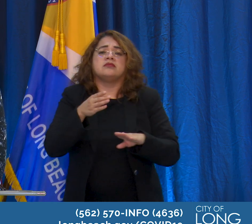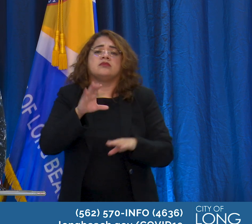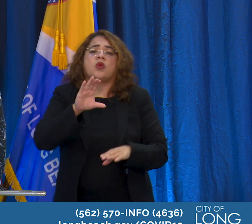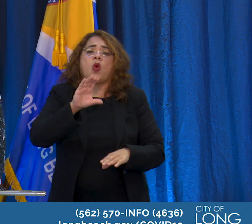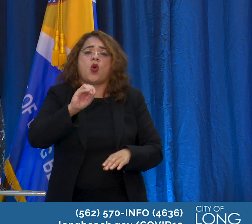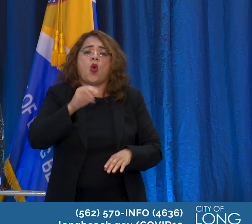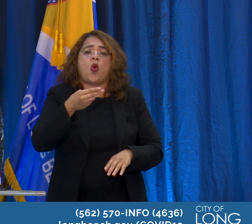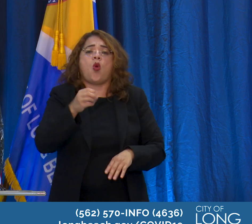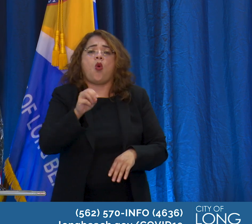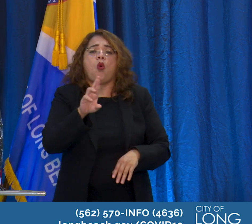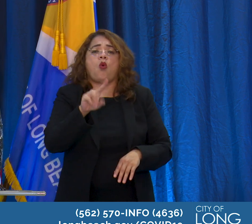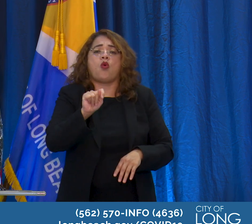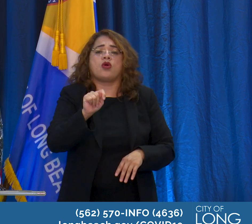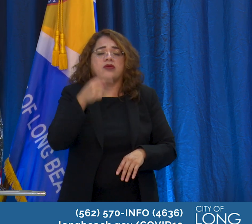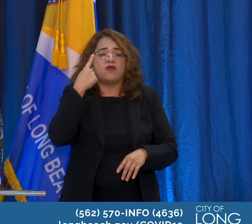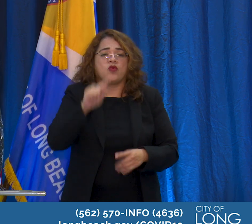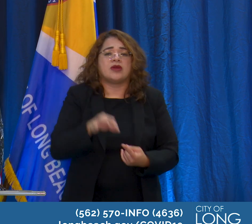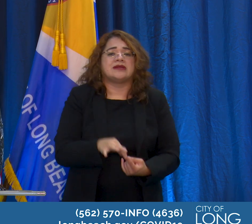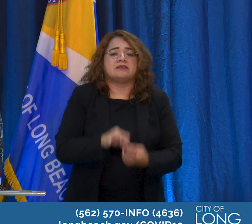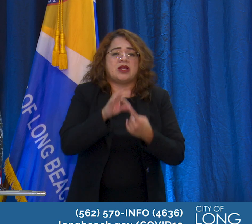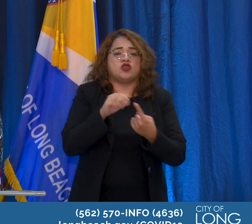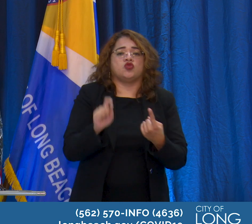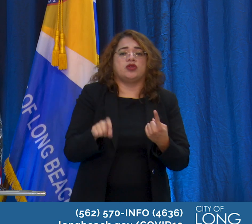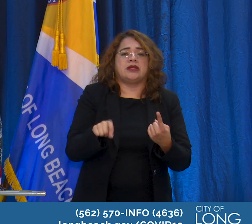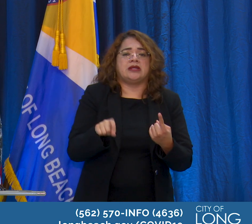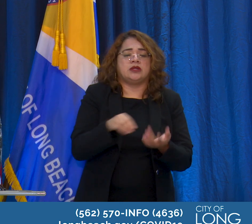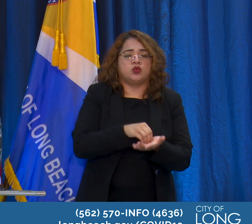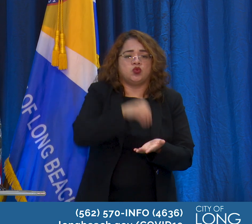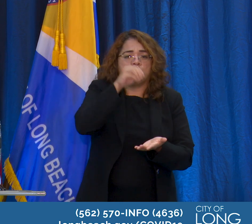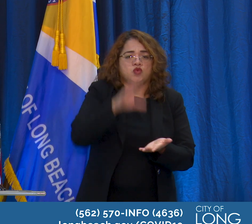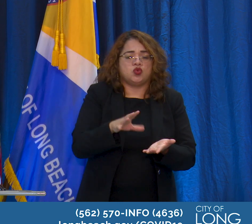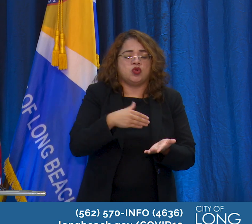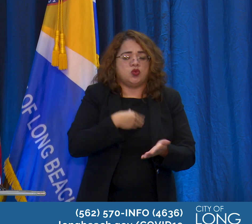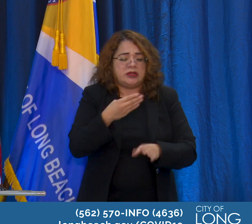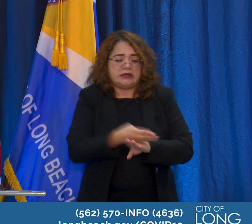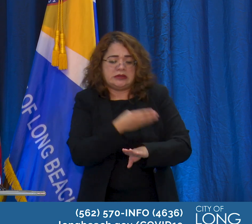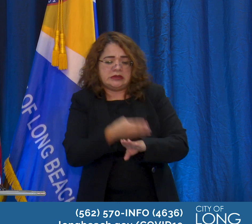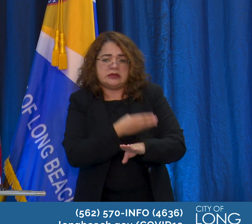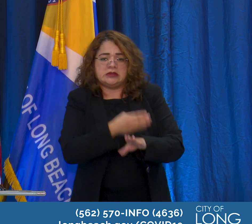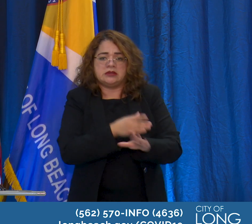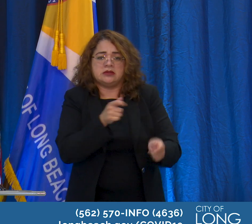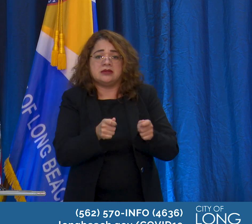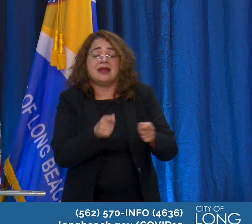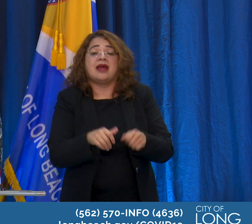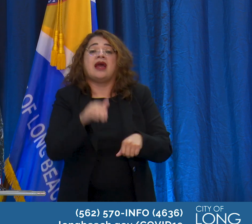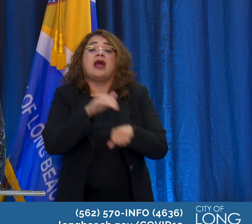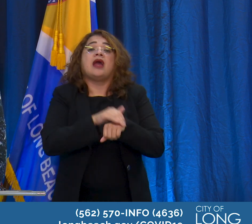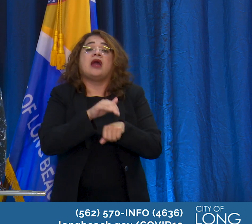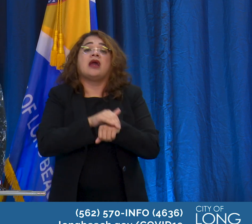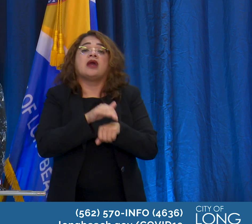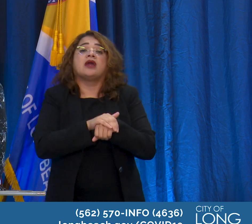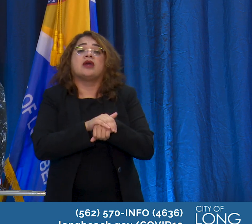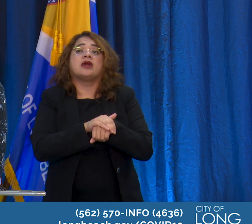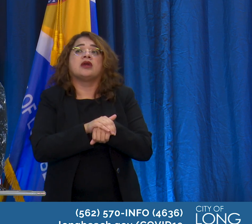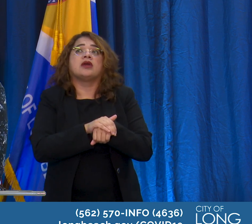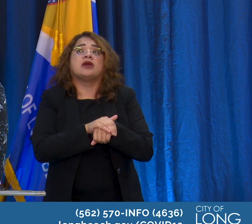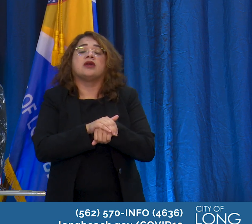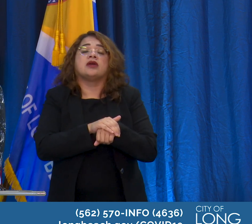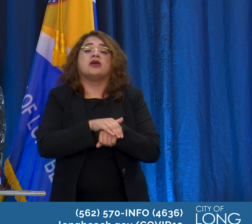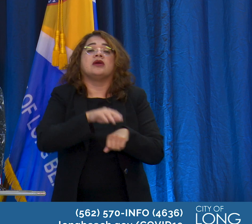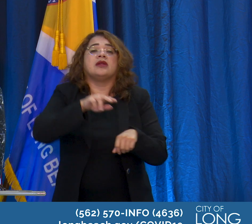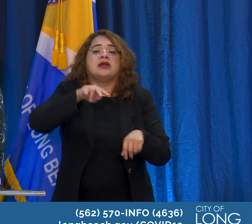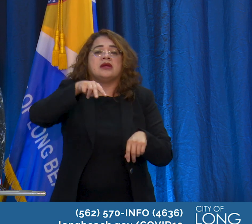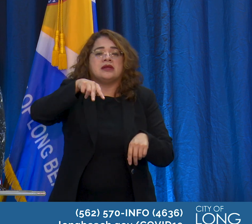for special needs students, those English speakers, English as second language speakers,